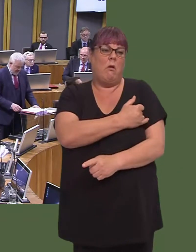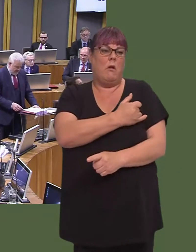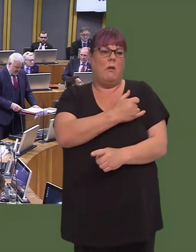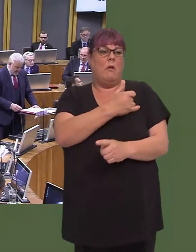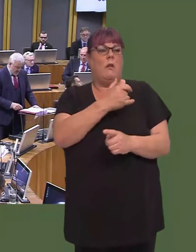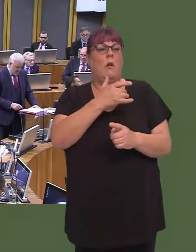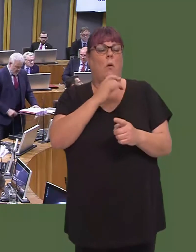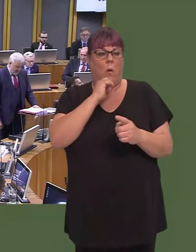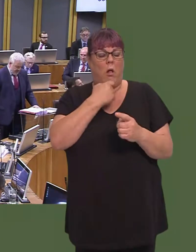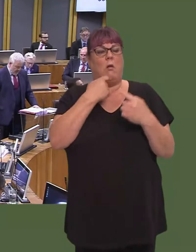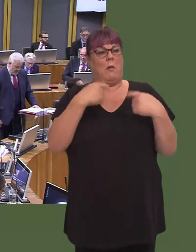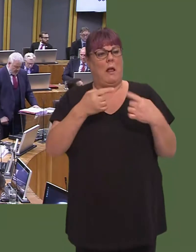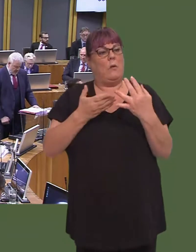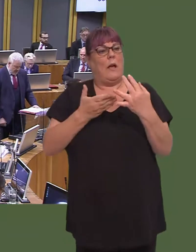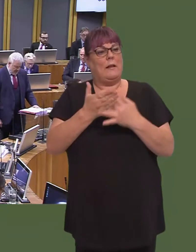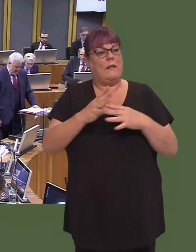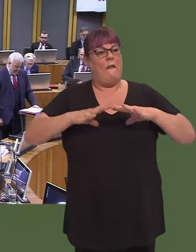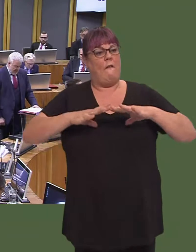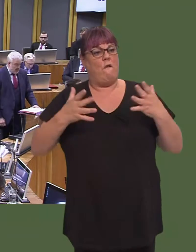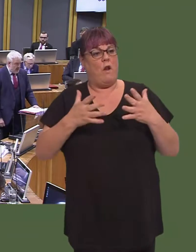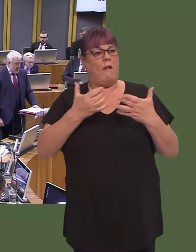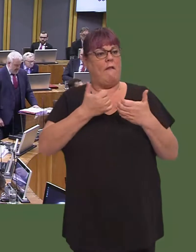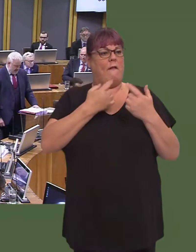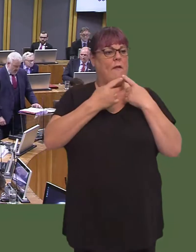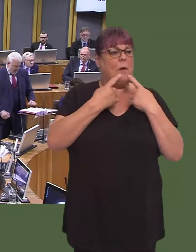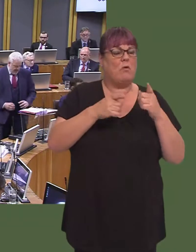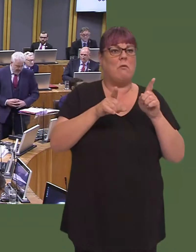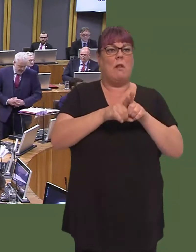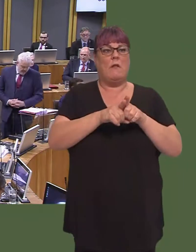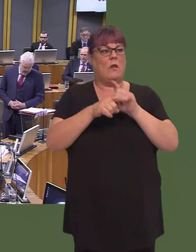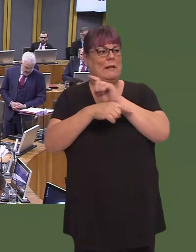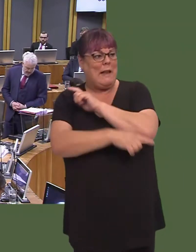an issue that's been raised in terms of amber calls, of course. There are some patients